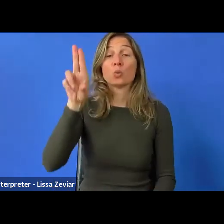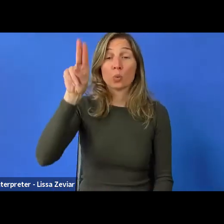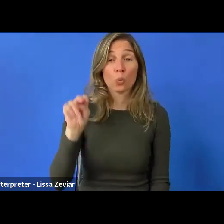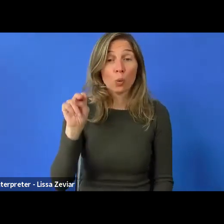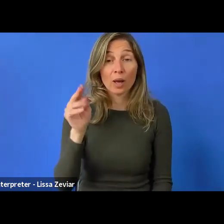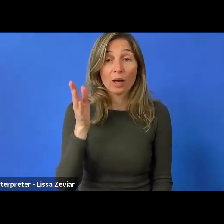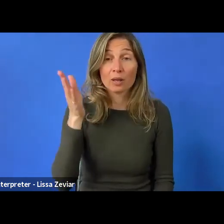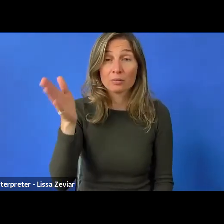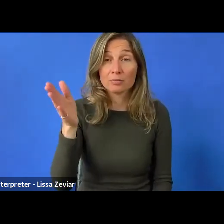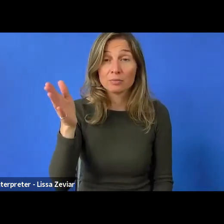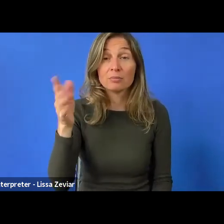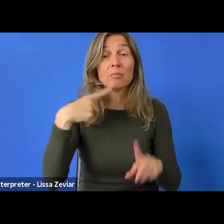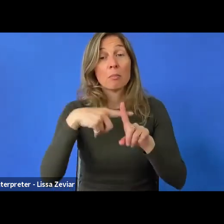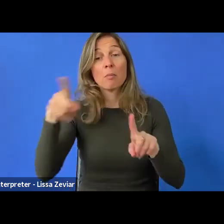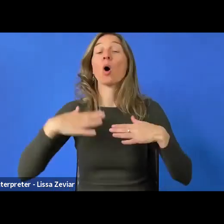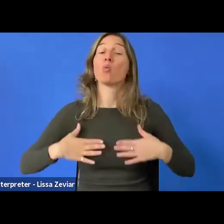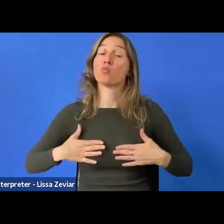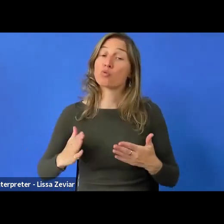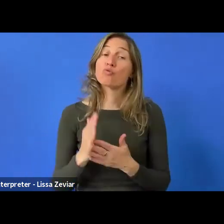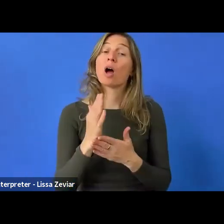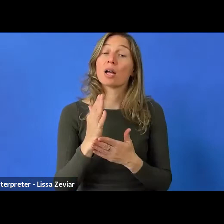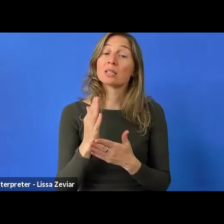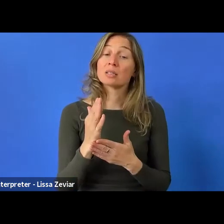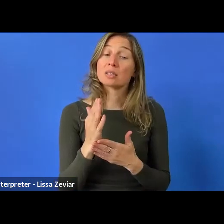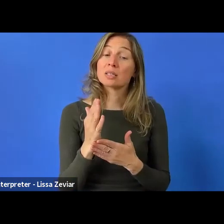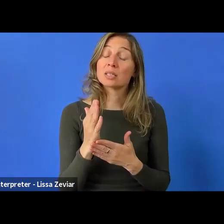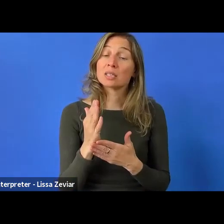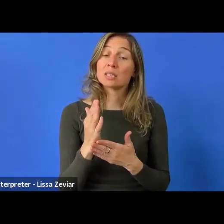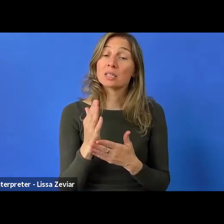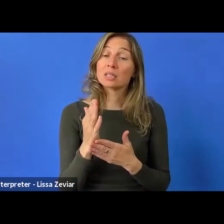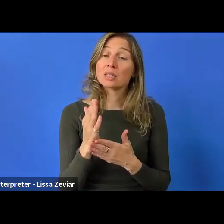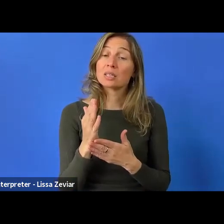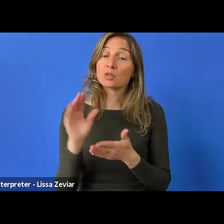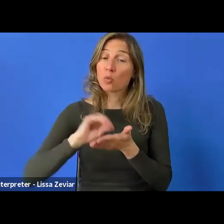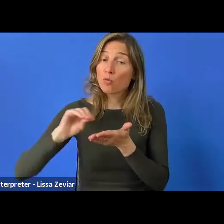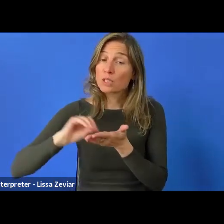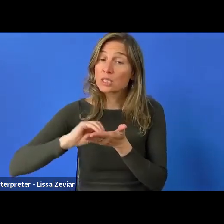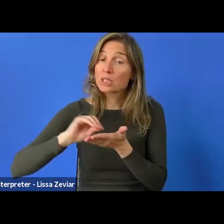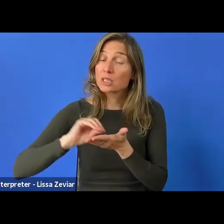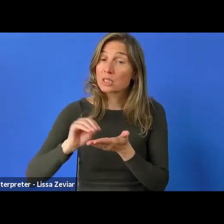Theodora Krumova who will talk about the importance